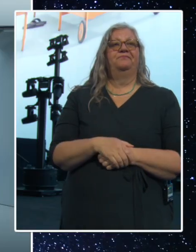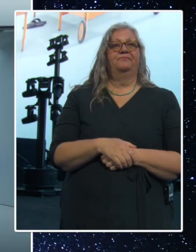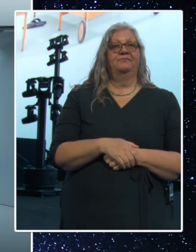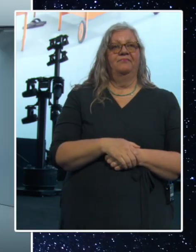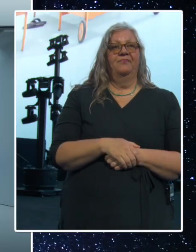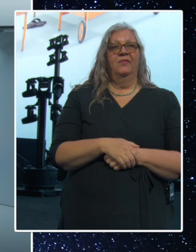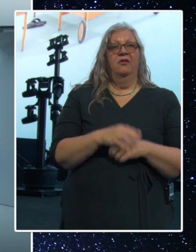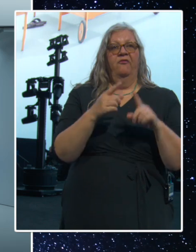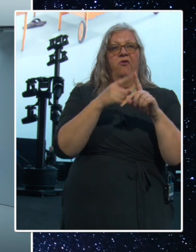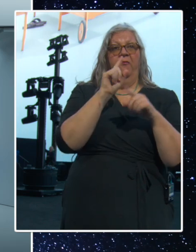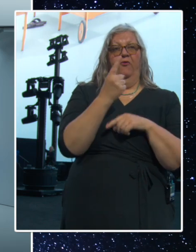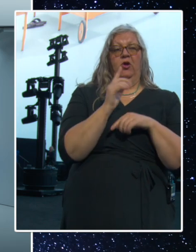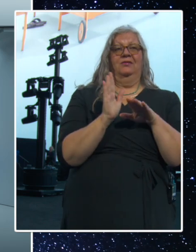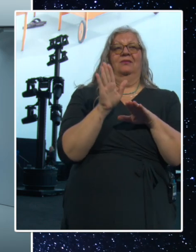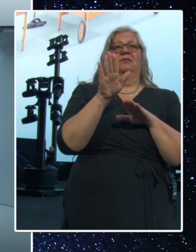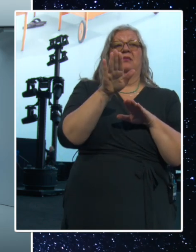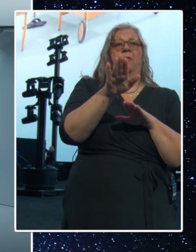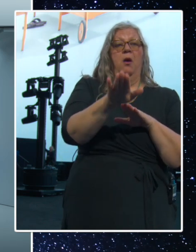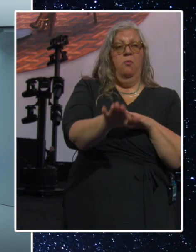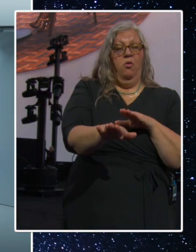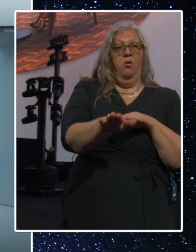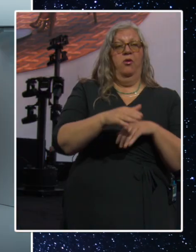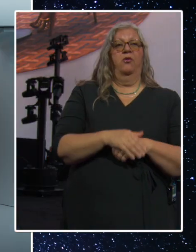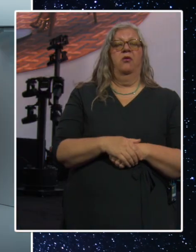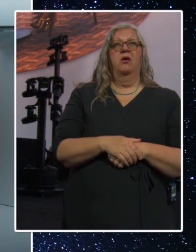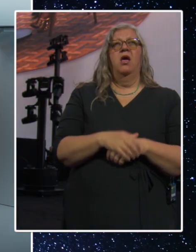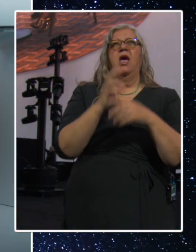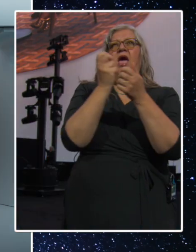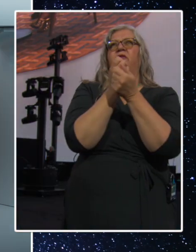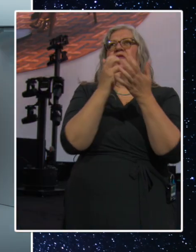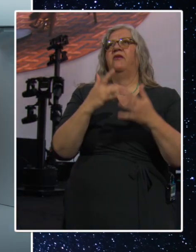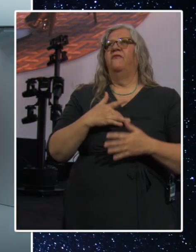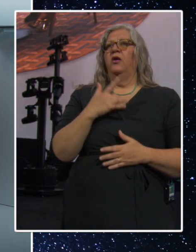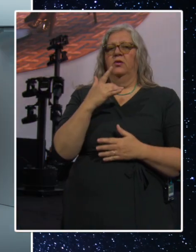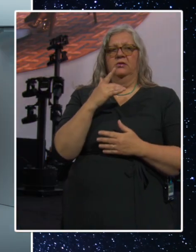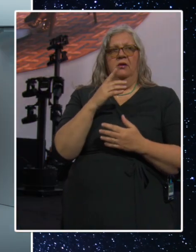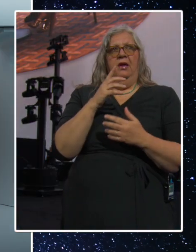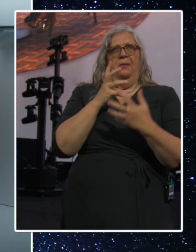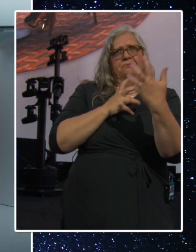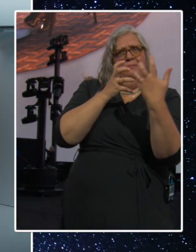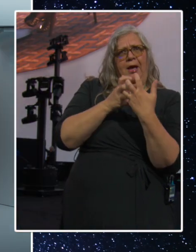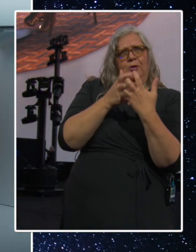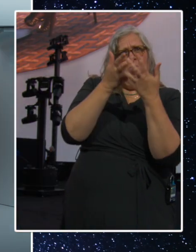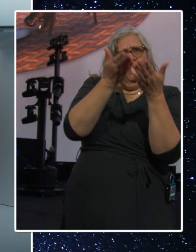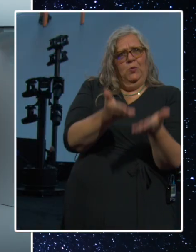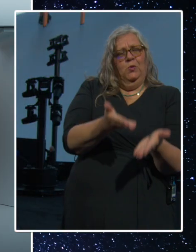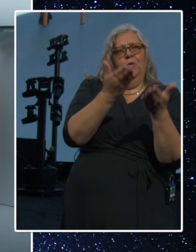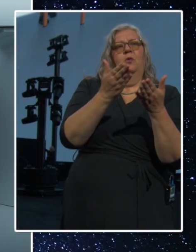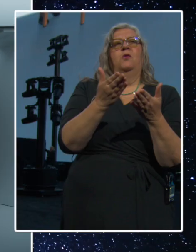From your first step on board, everything feels personal, responsive and effortless.